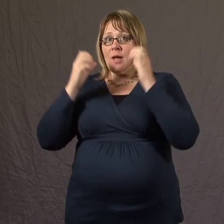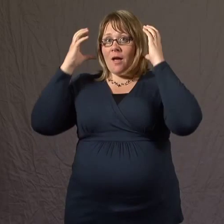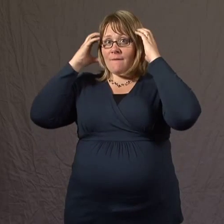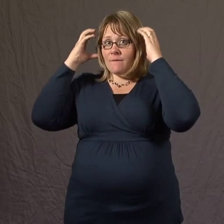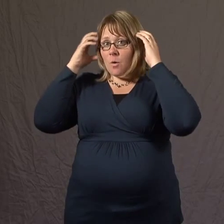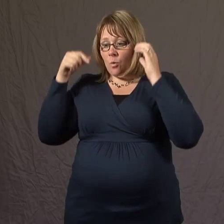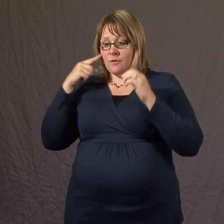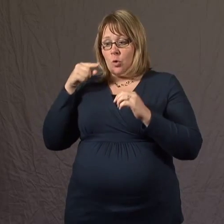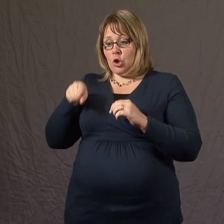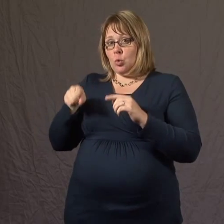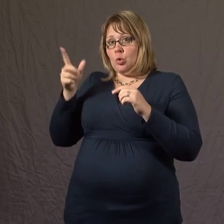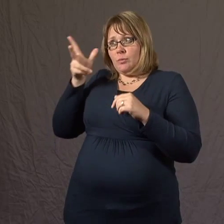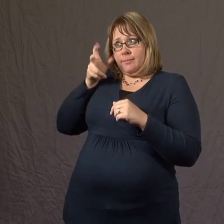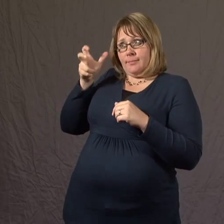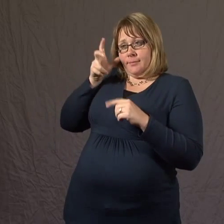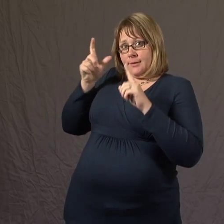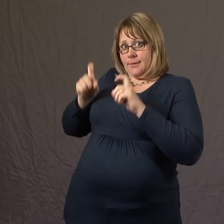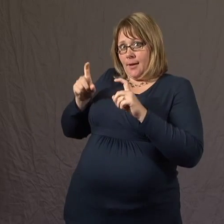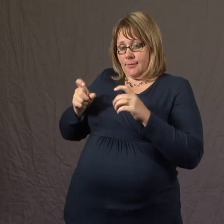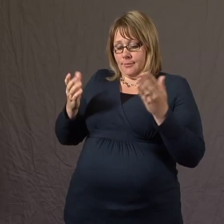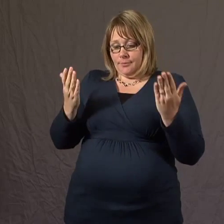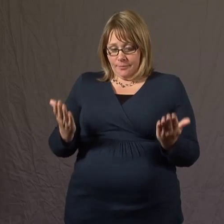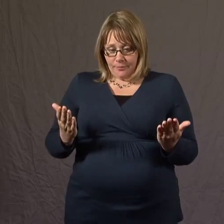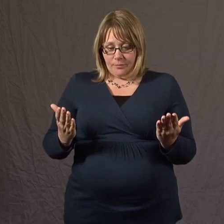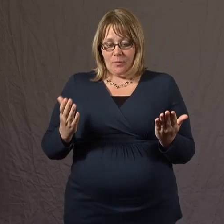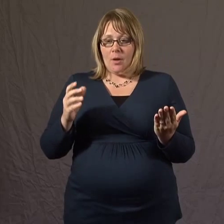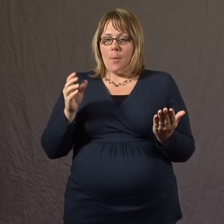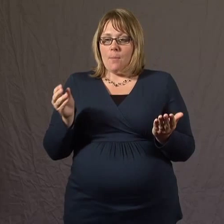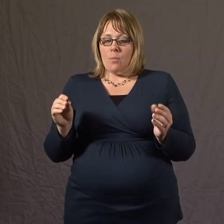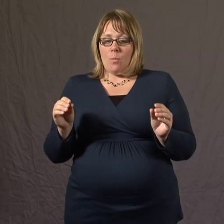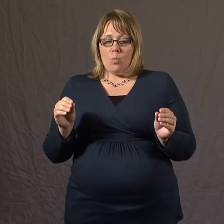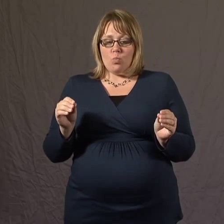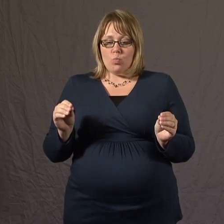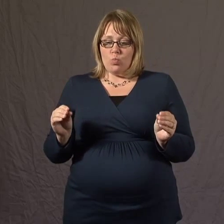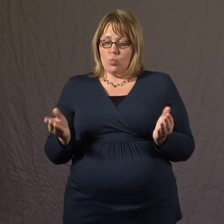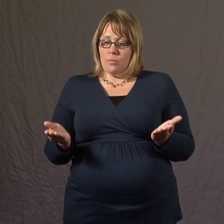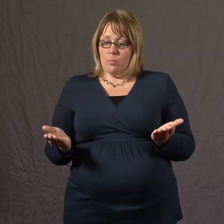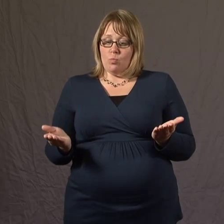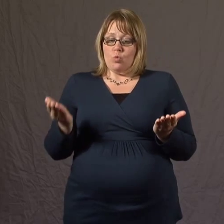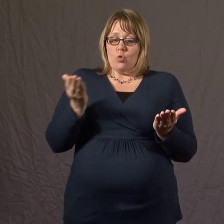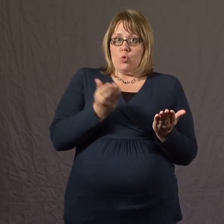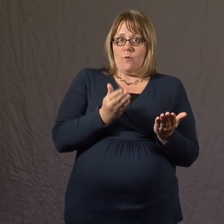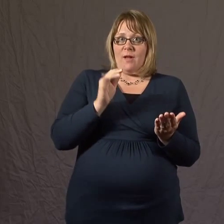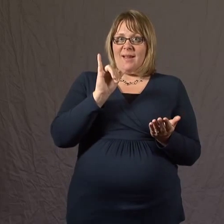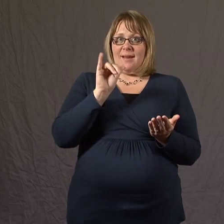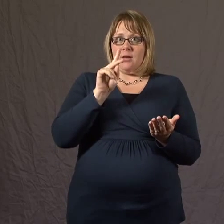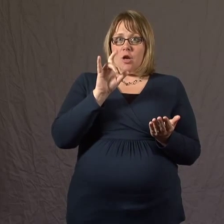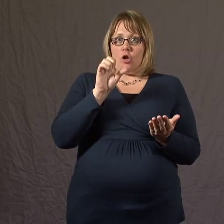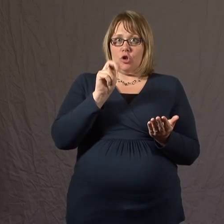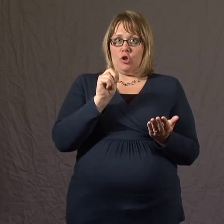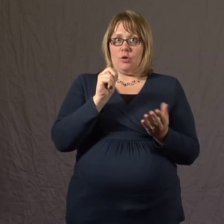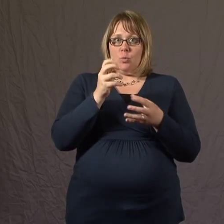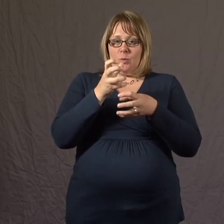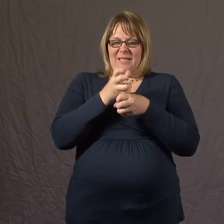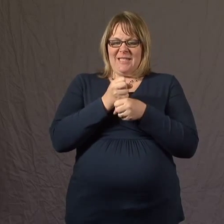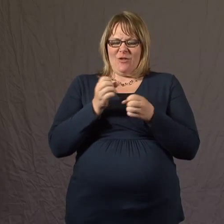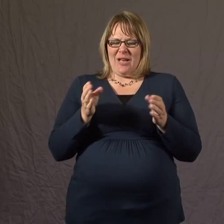and you have the induction receiver with the headset for you to test the system.